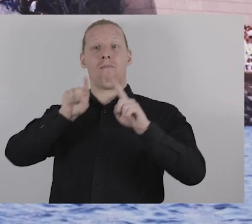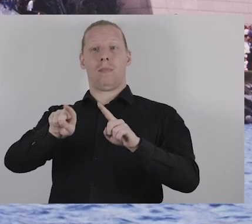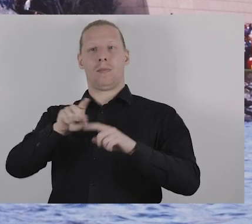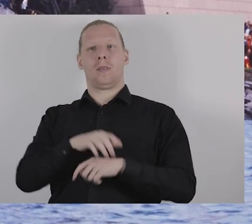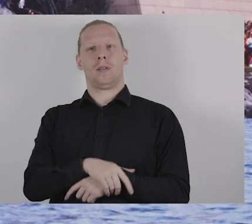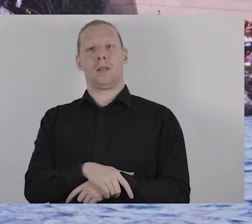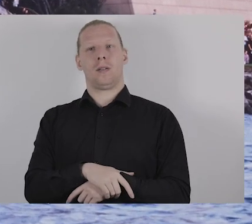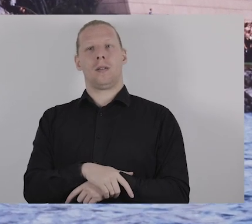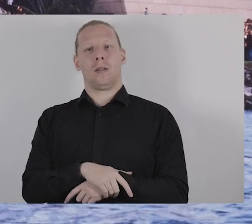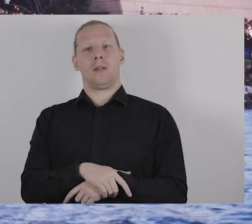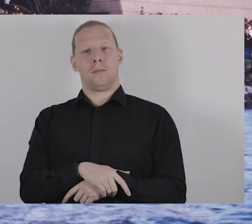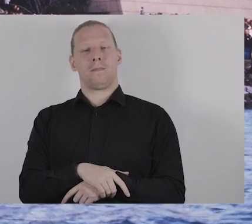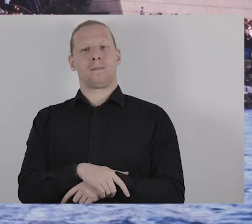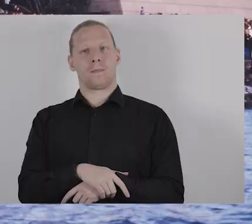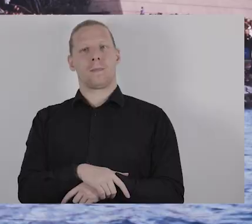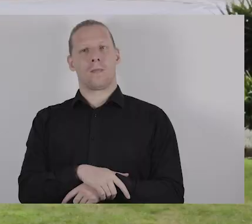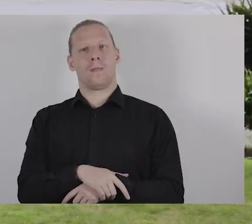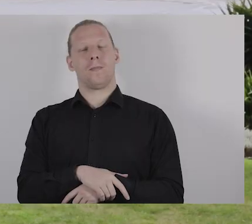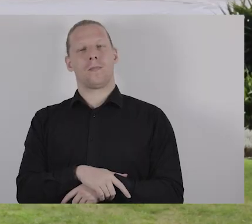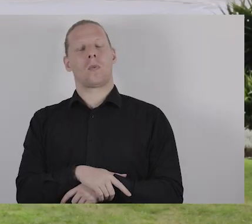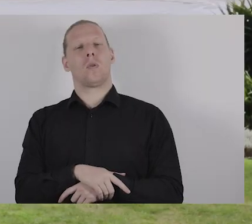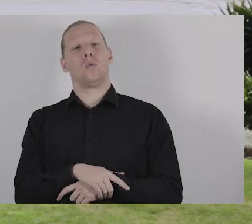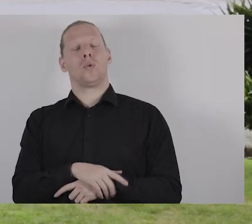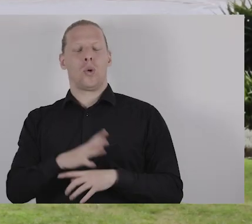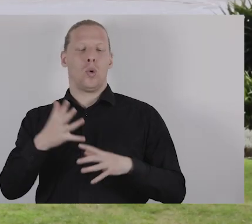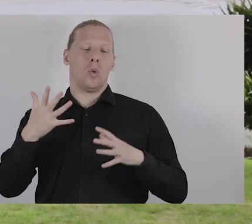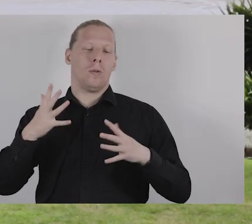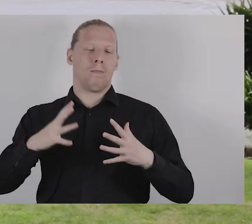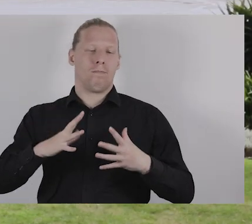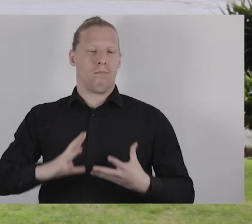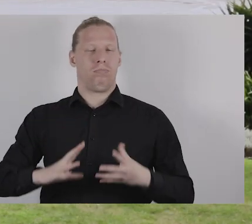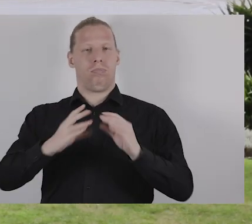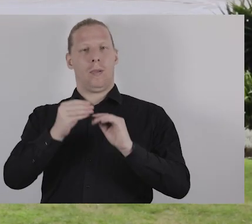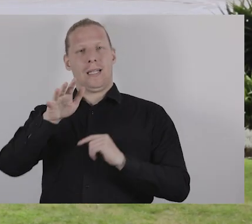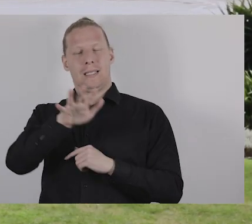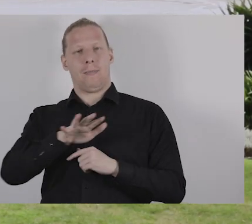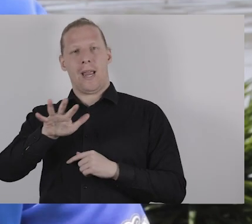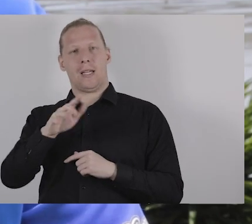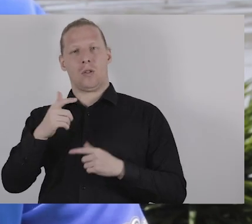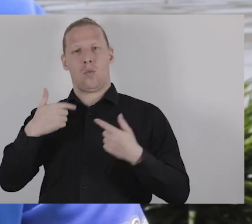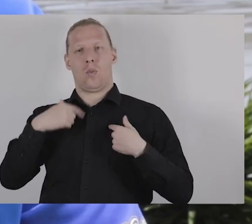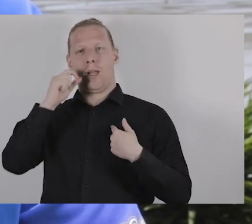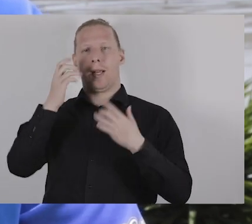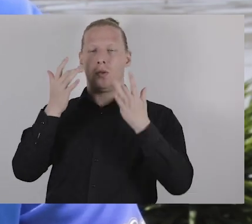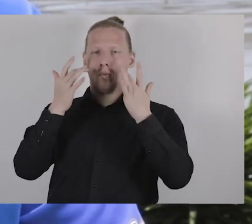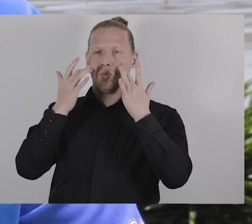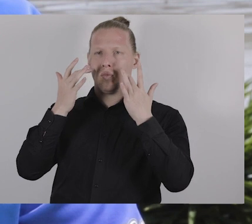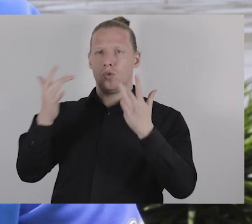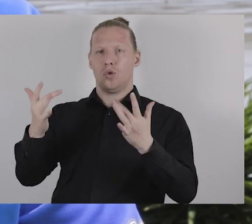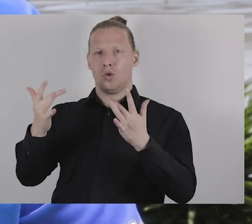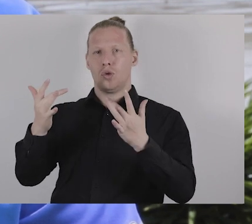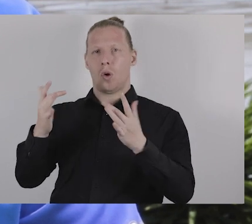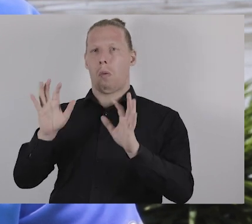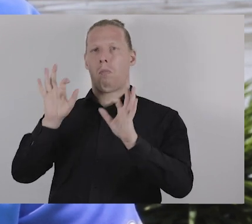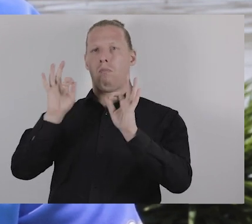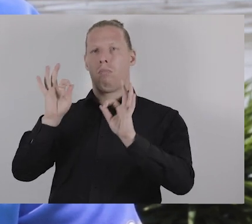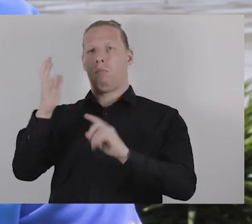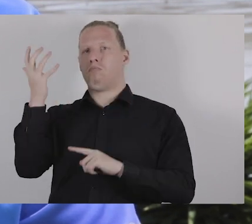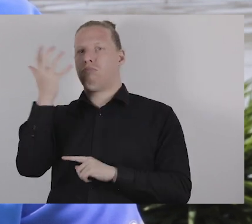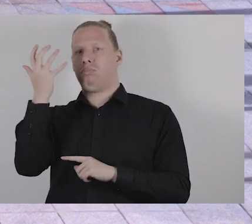to make space for us to demonstrate our admiration for Hec's work.